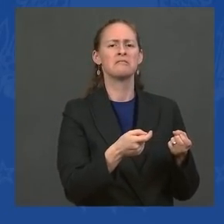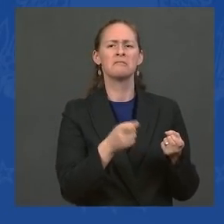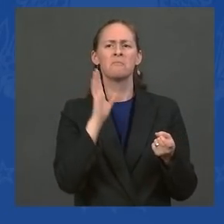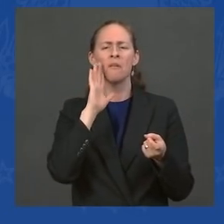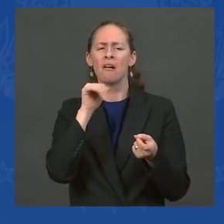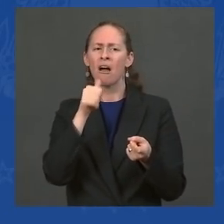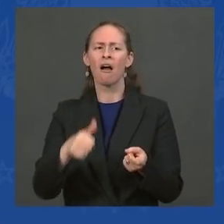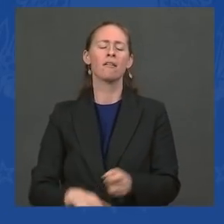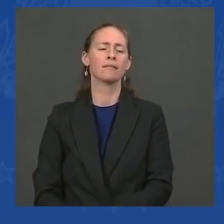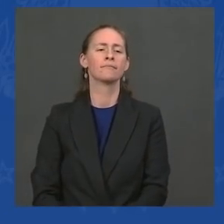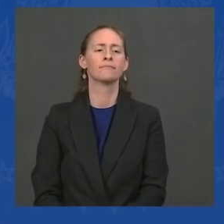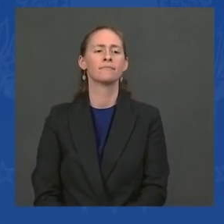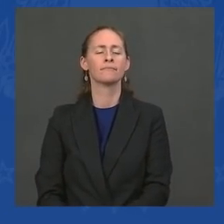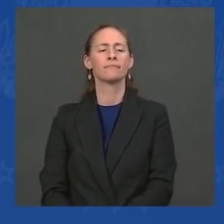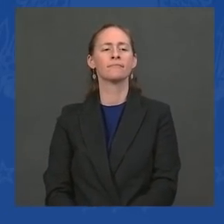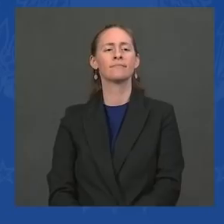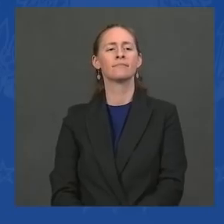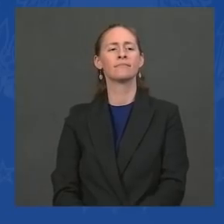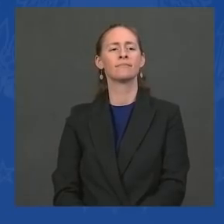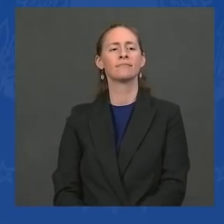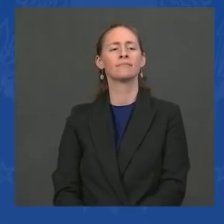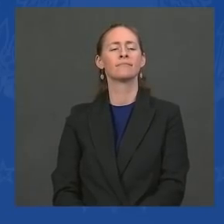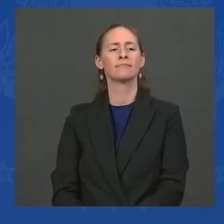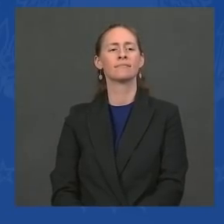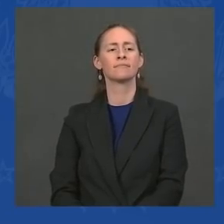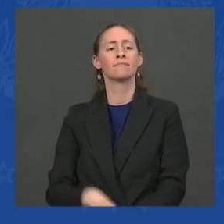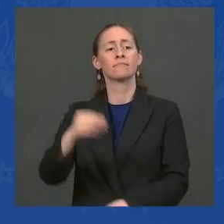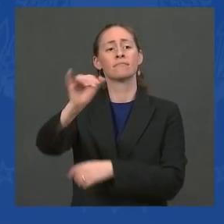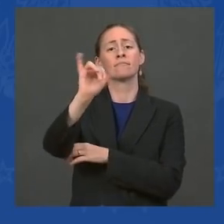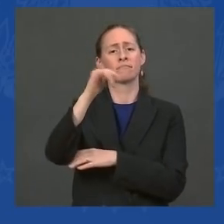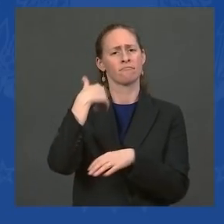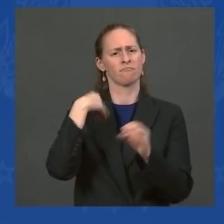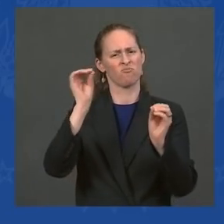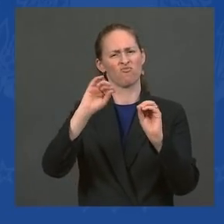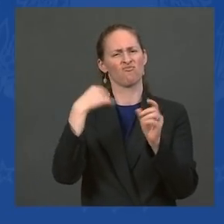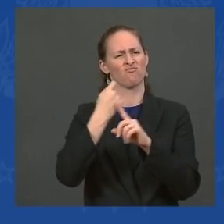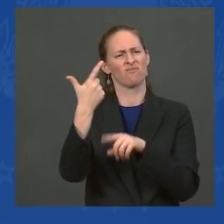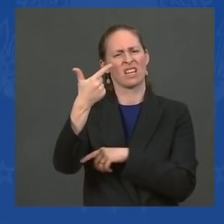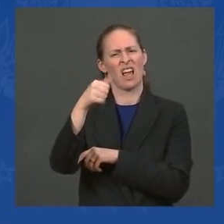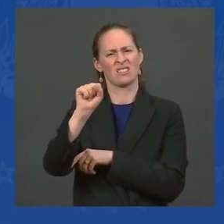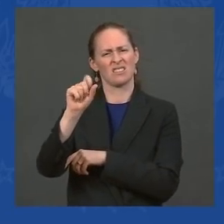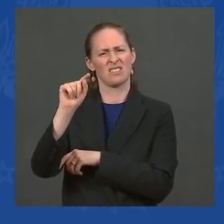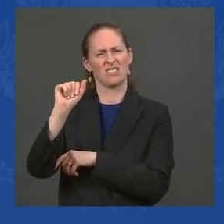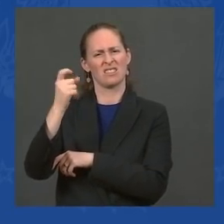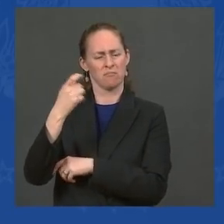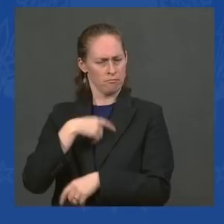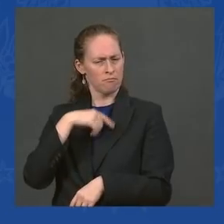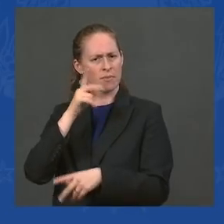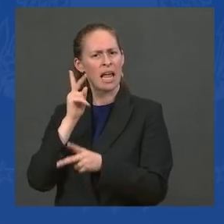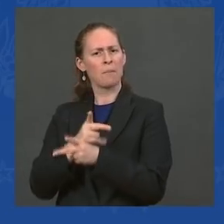I didn't add gas tax so I could keep that commitment. In fact, this plan cuts taxes for working people.